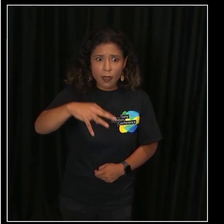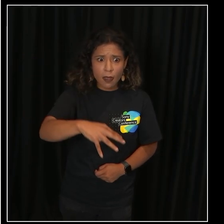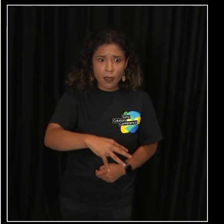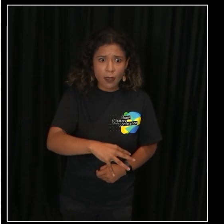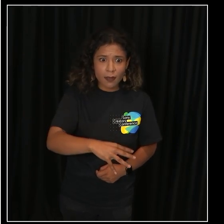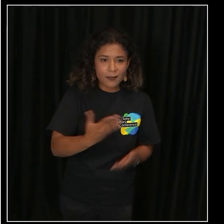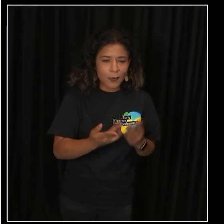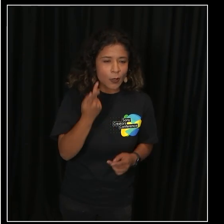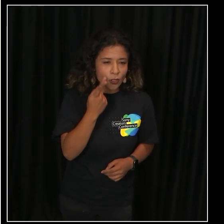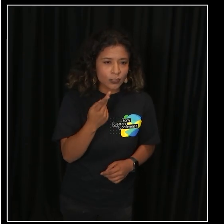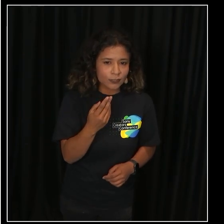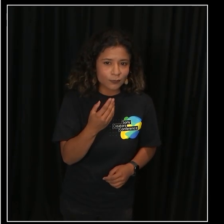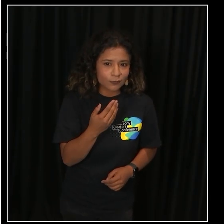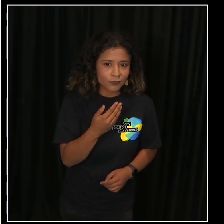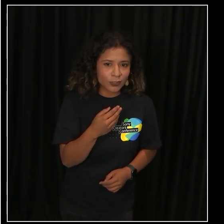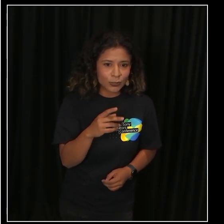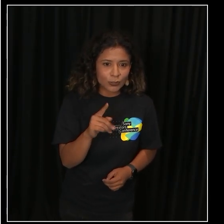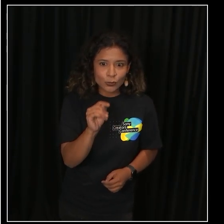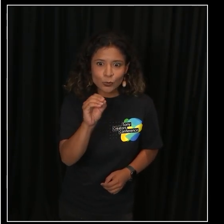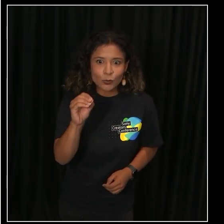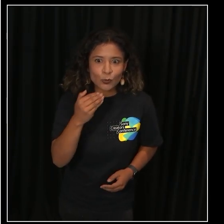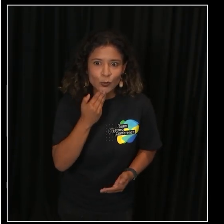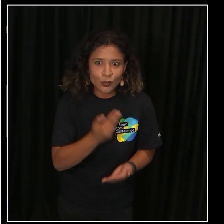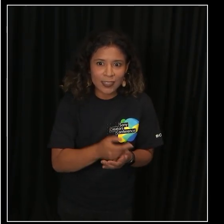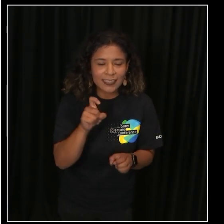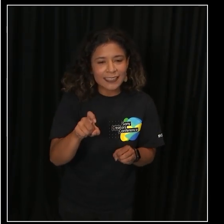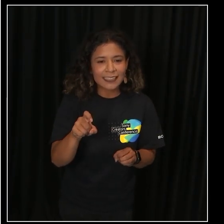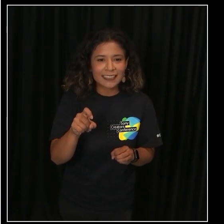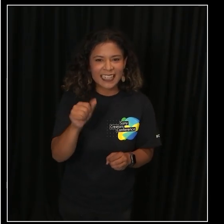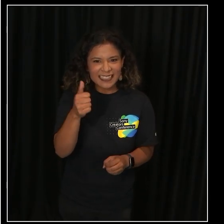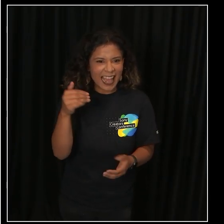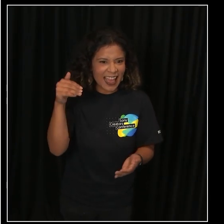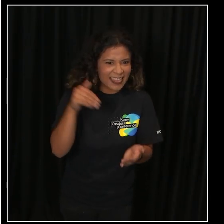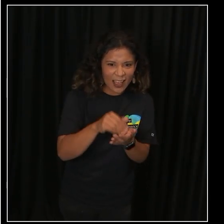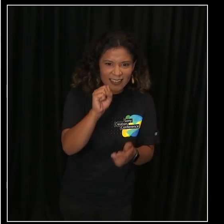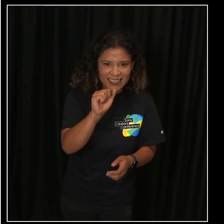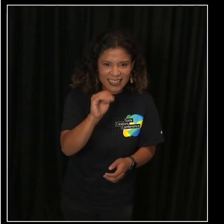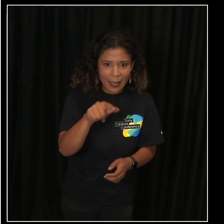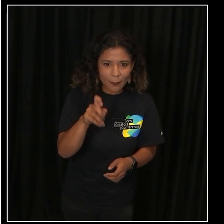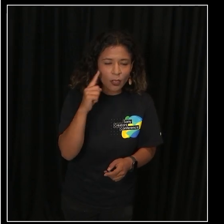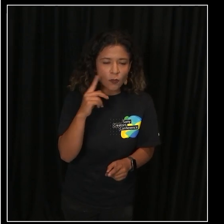and was needed literally like 10,000 samples to look great.